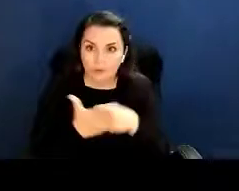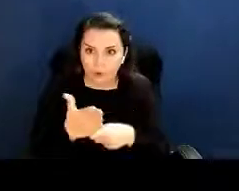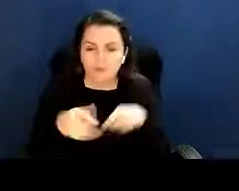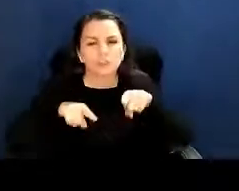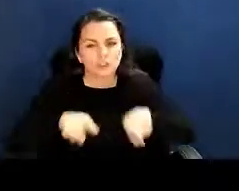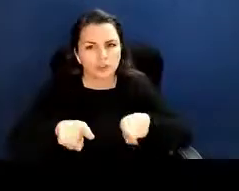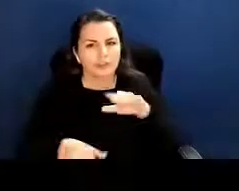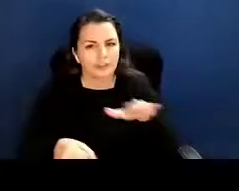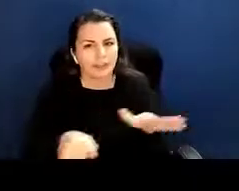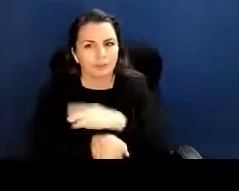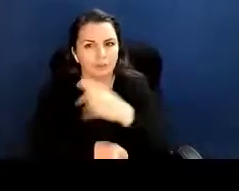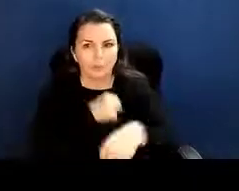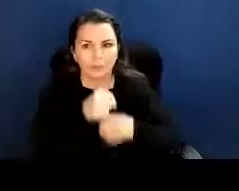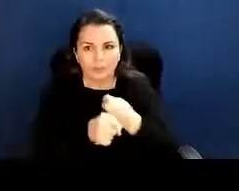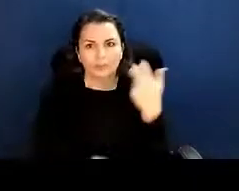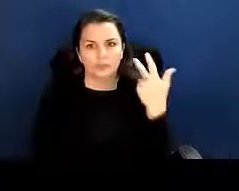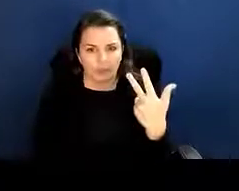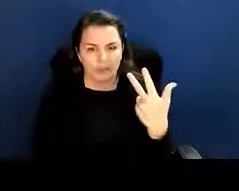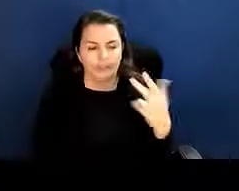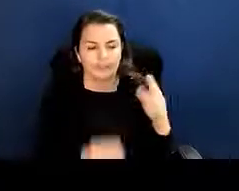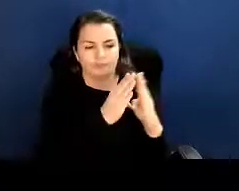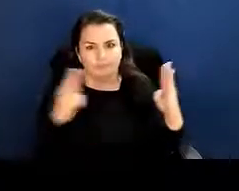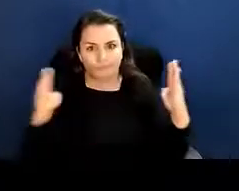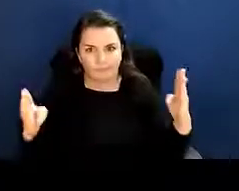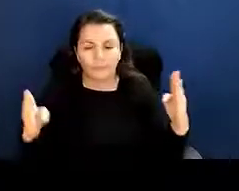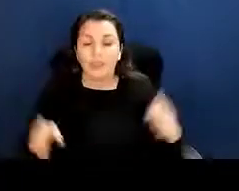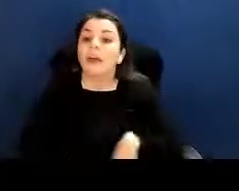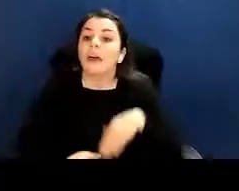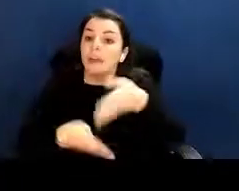And then at the end of the 3-year period, you can apply to renew the R15.